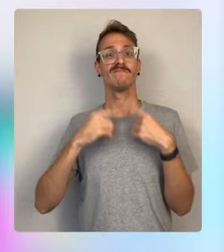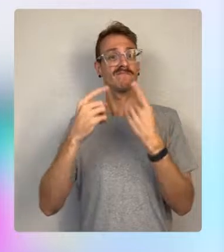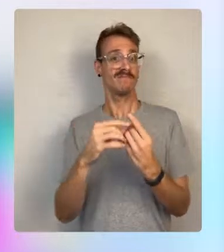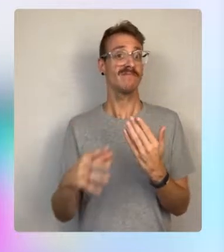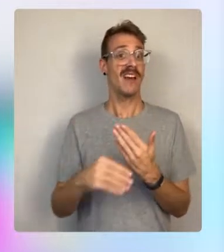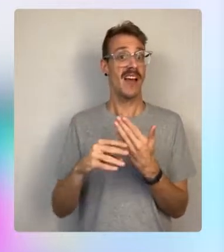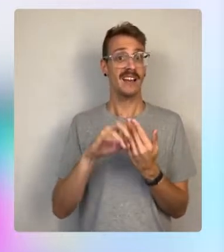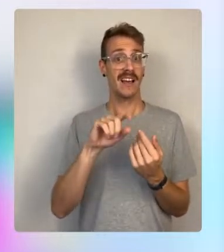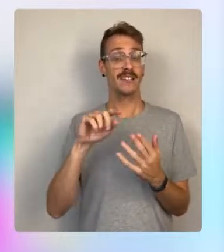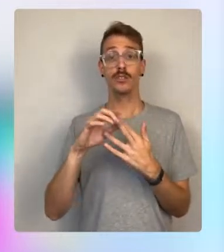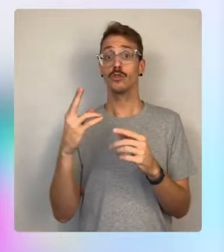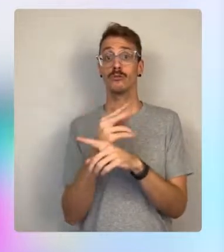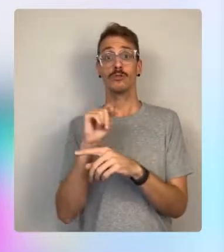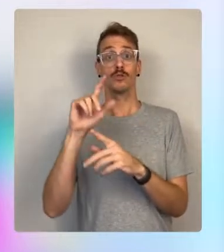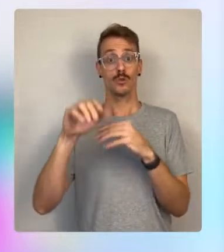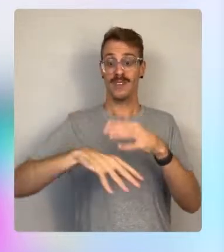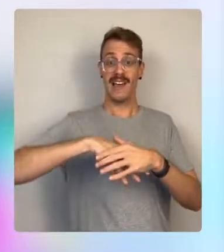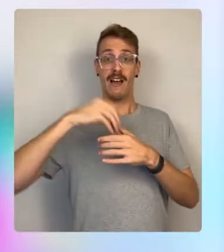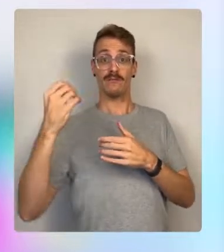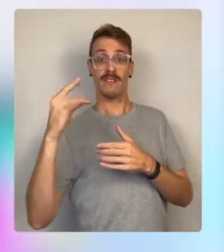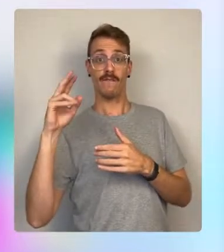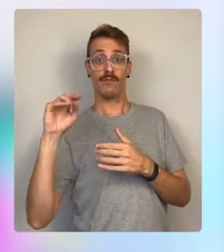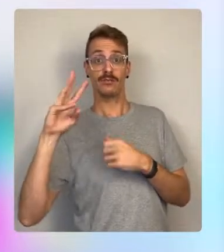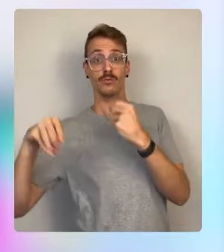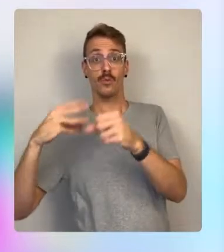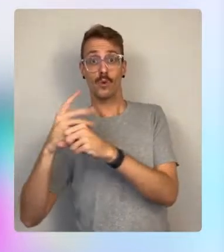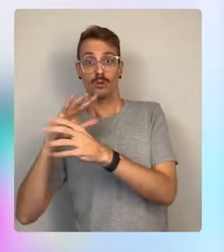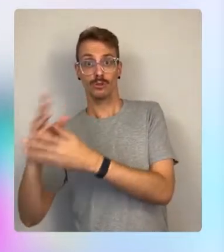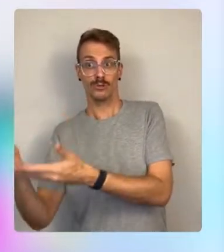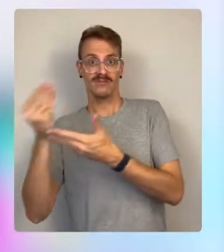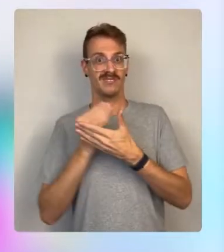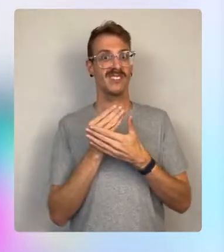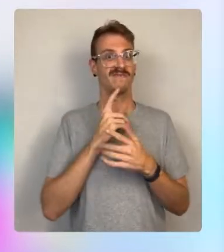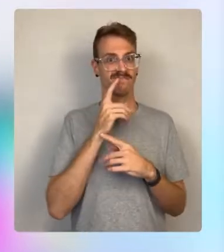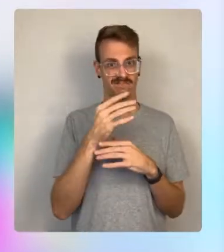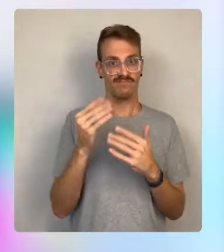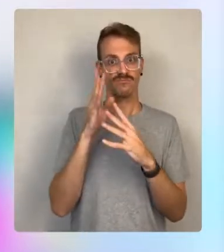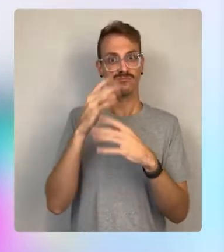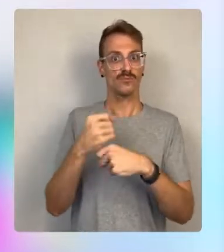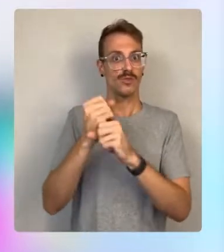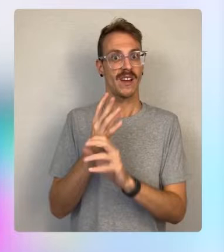that were created using tools outside of Horizon Worlds to give creators more options.